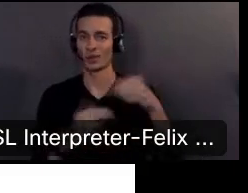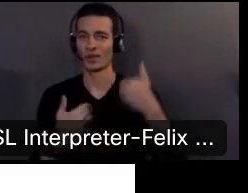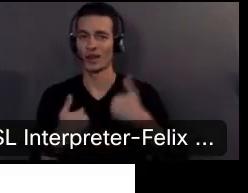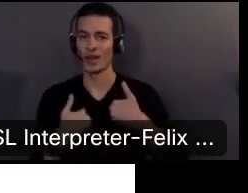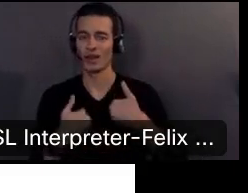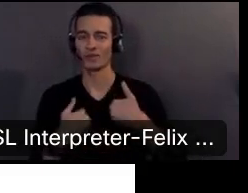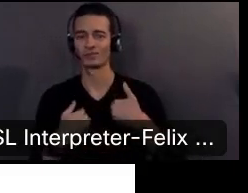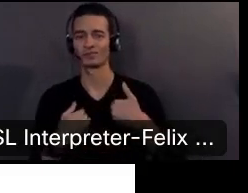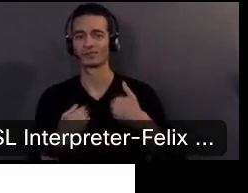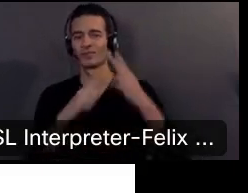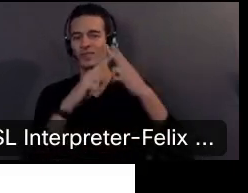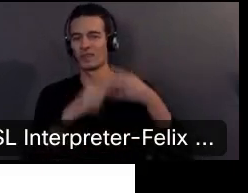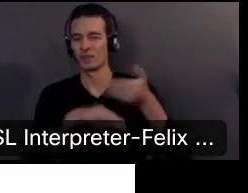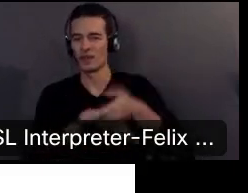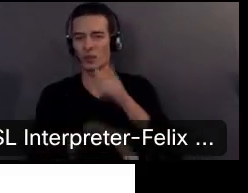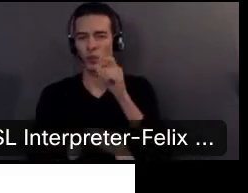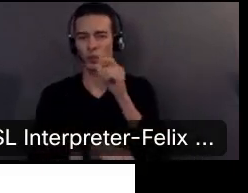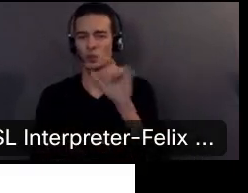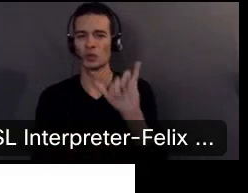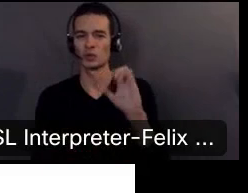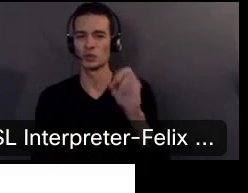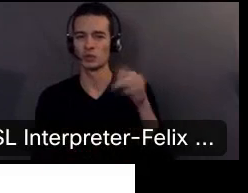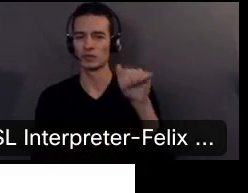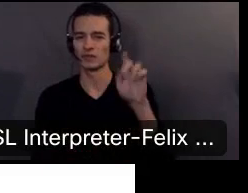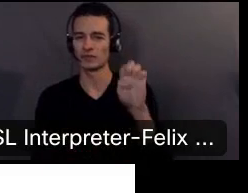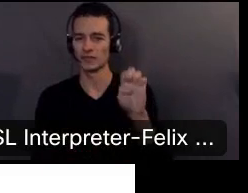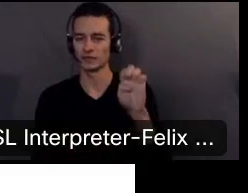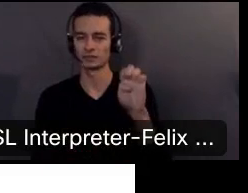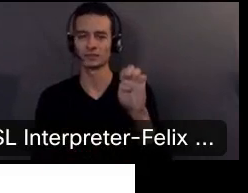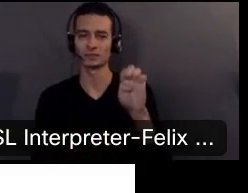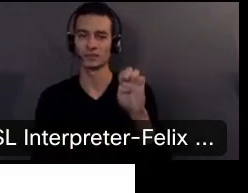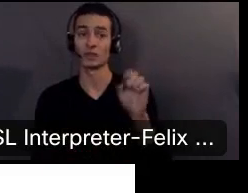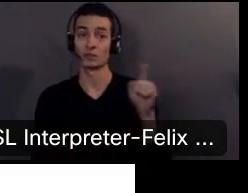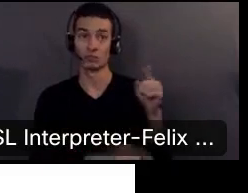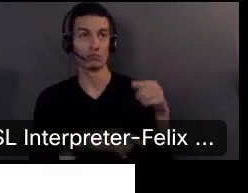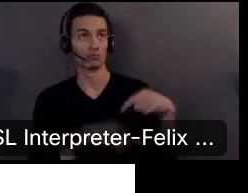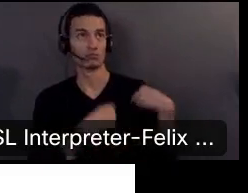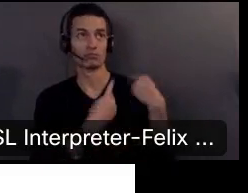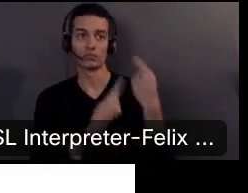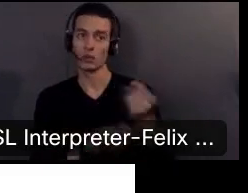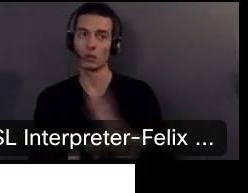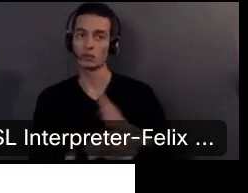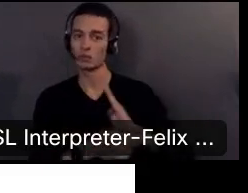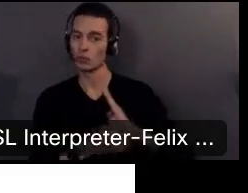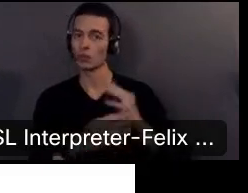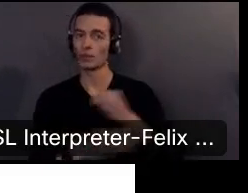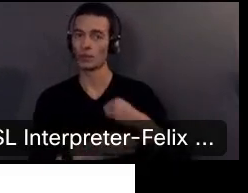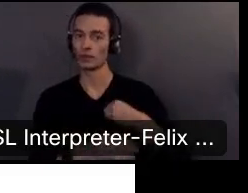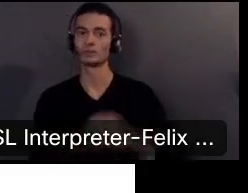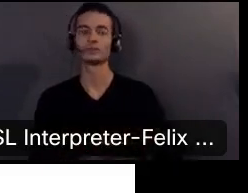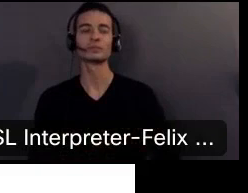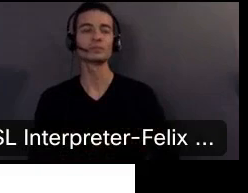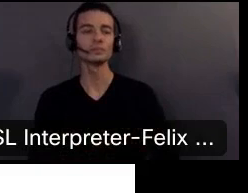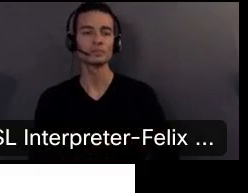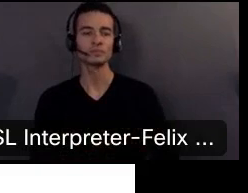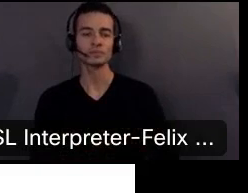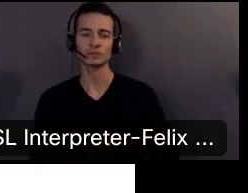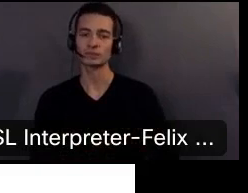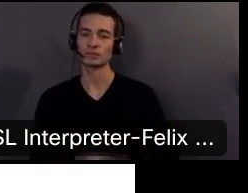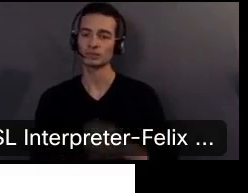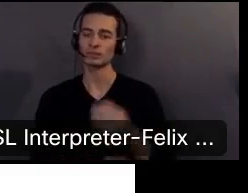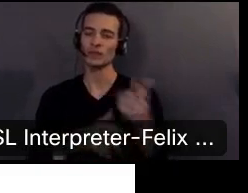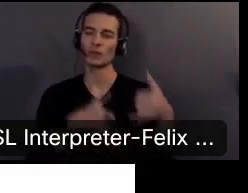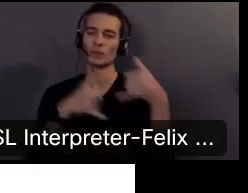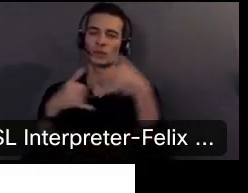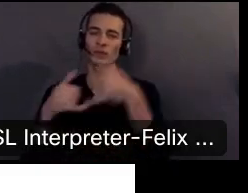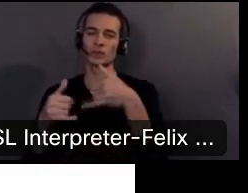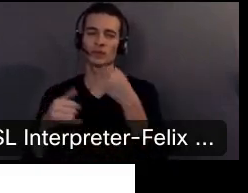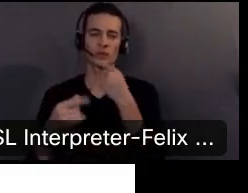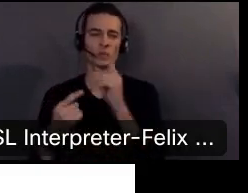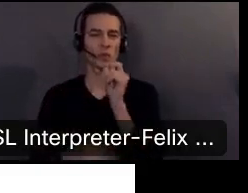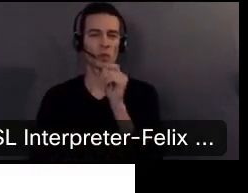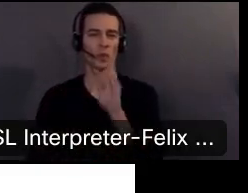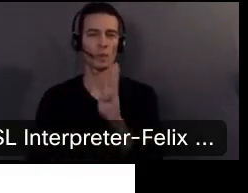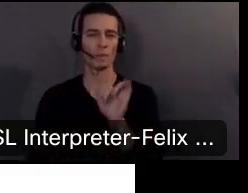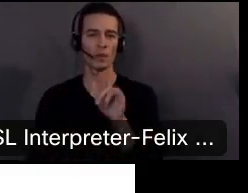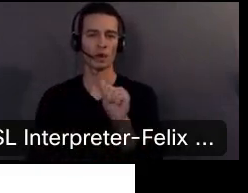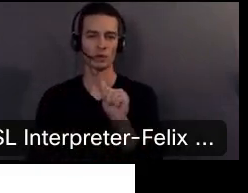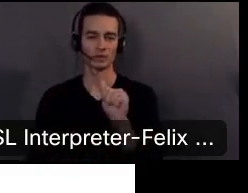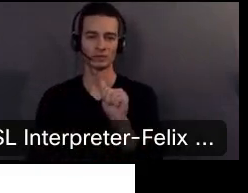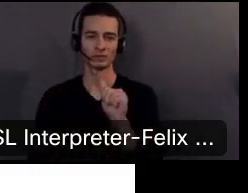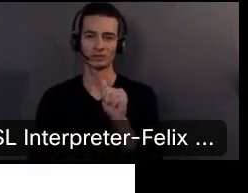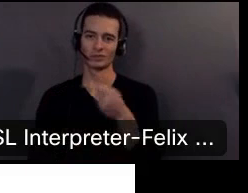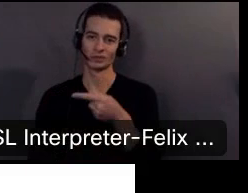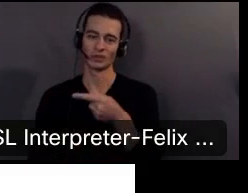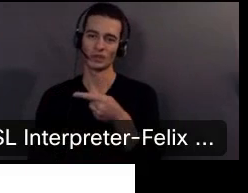It's a huge supporter of nurses in our system and a long term board number. It was presented to Barbara low another 1 of our board members. A retired nurse, executive and public health educator. Those are really nice touching ceremony.